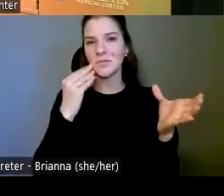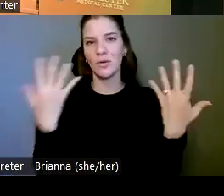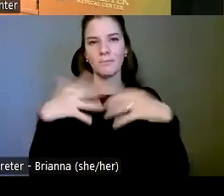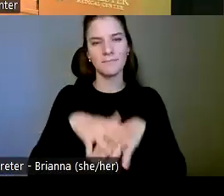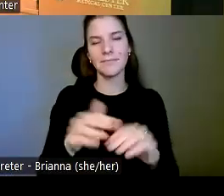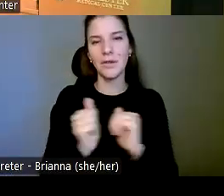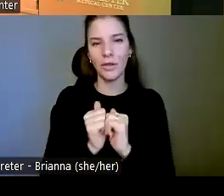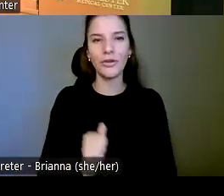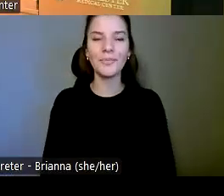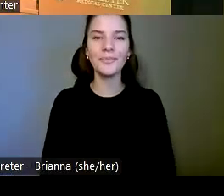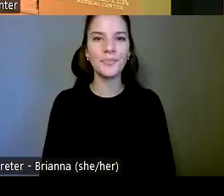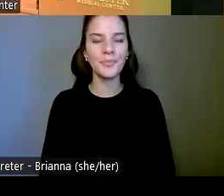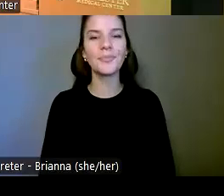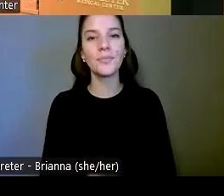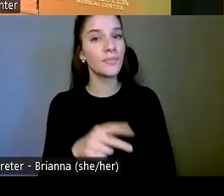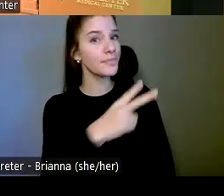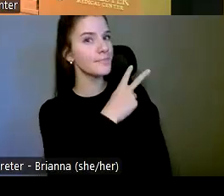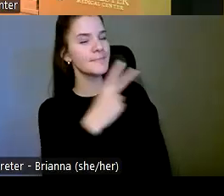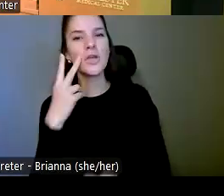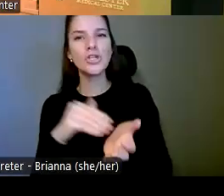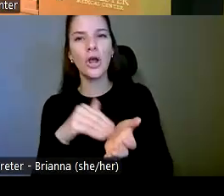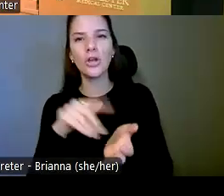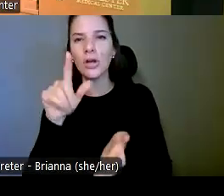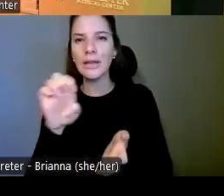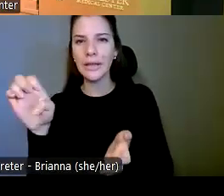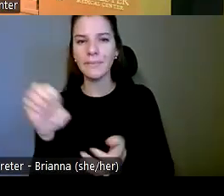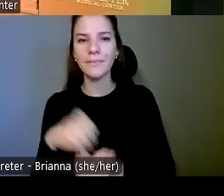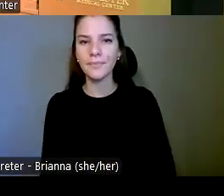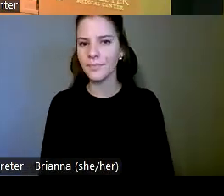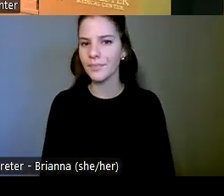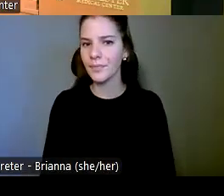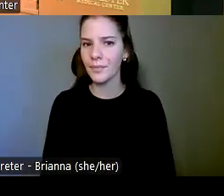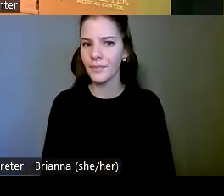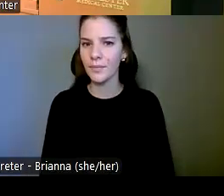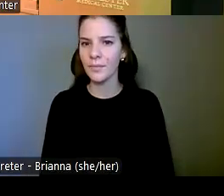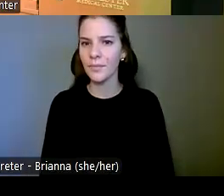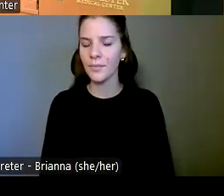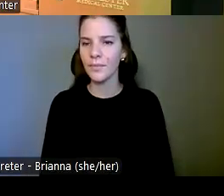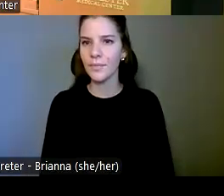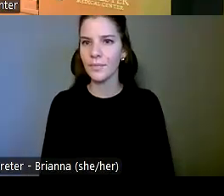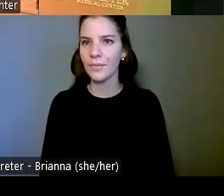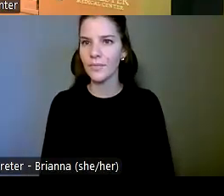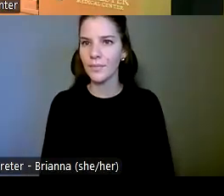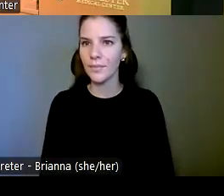just looking toward the back. Dr. Lee,